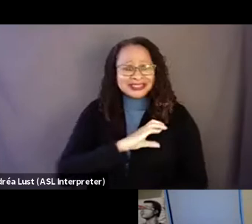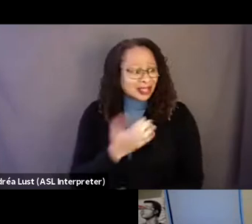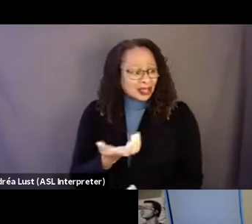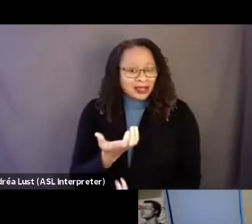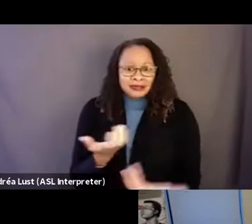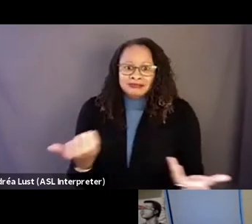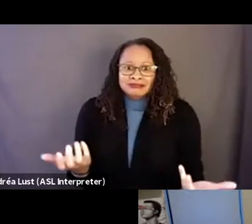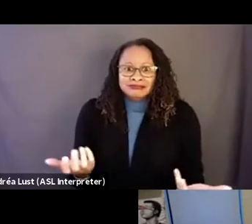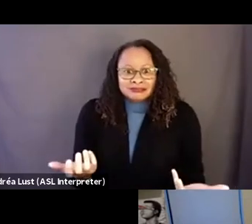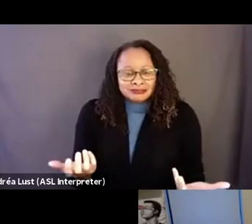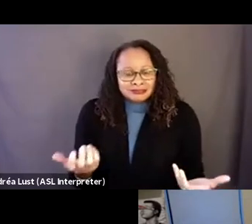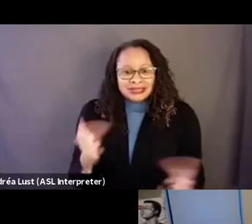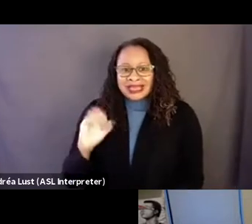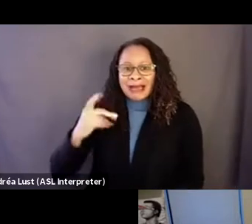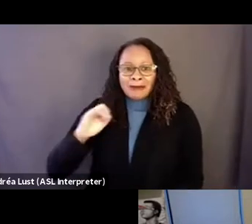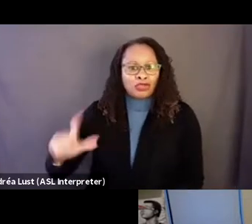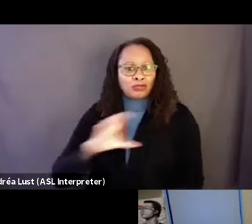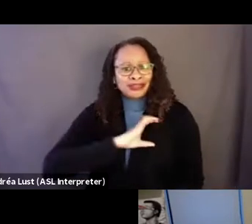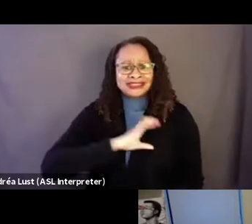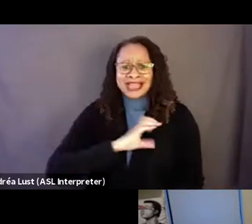These are not some wild off faction,